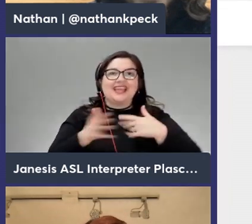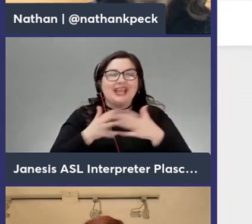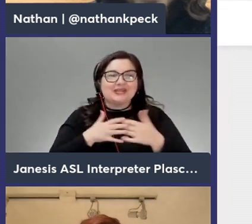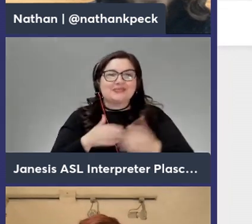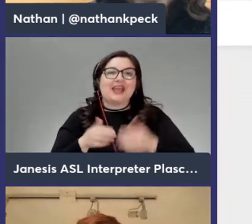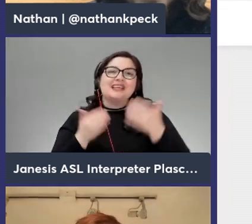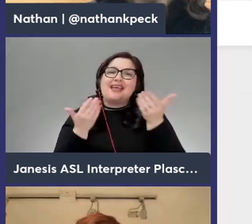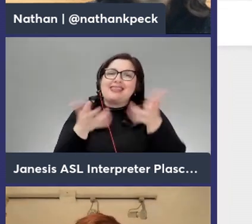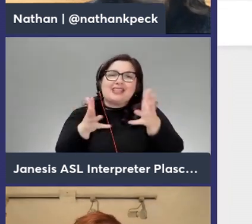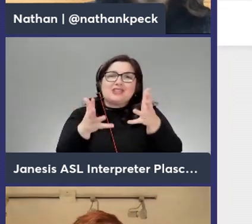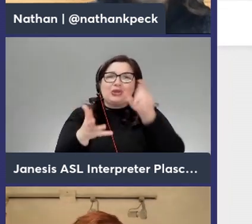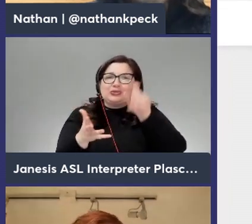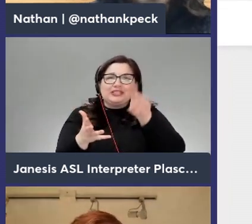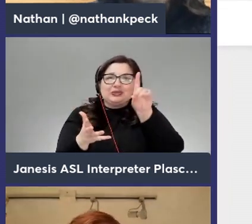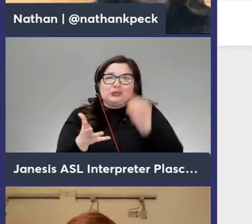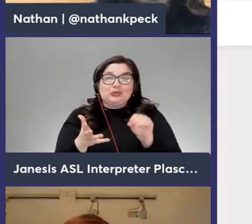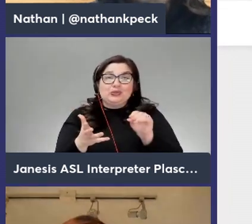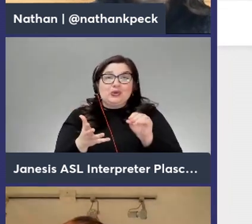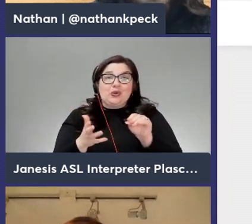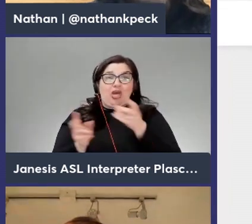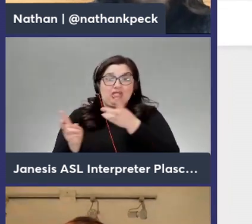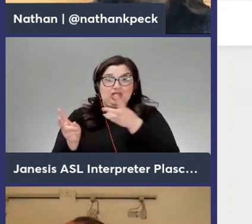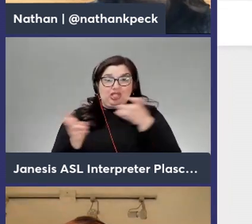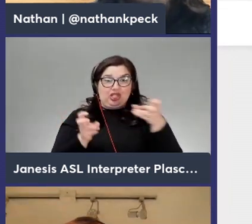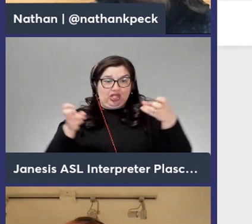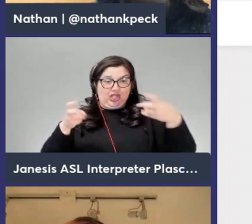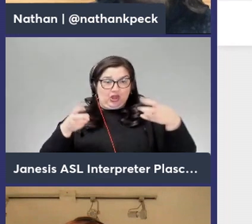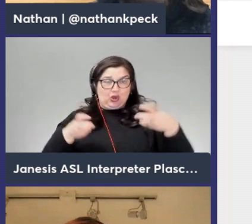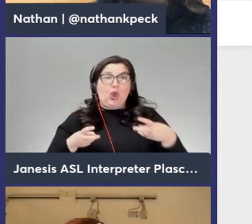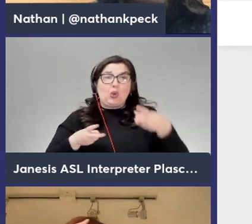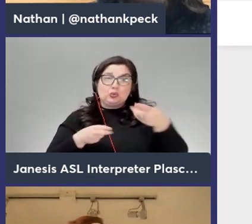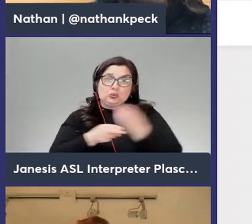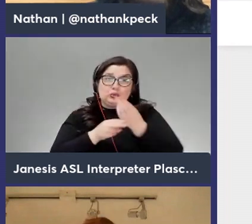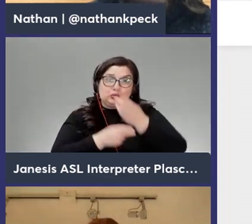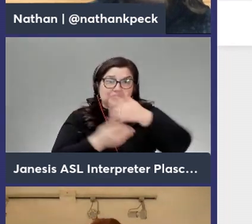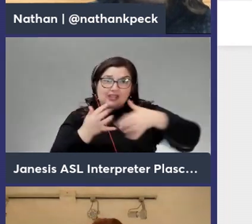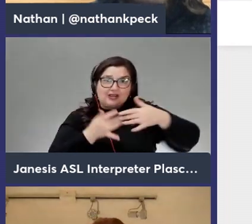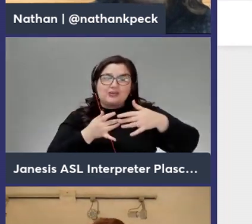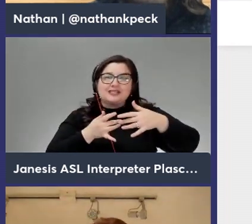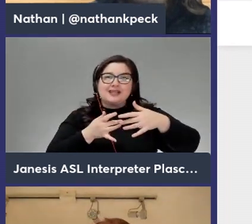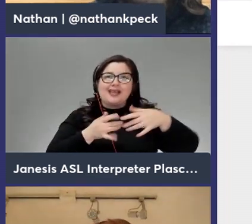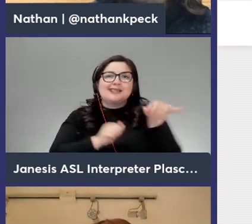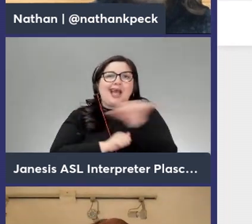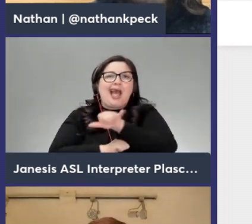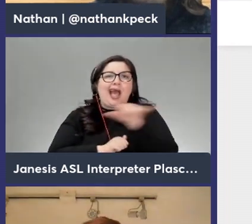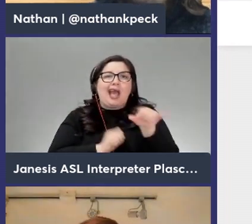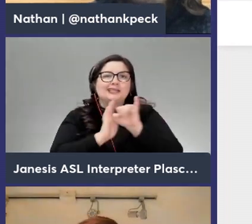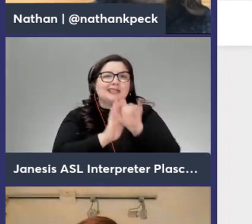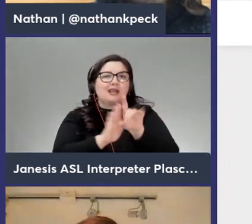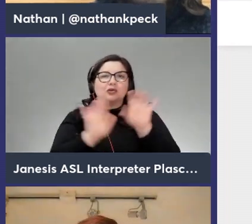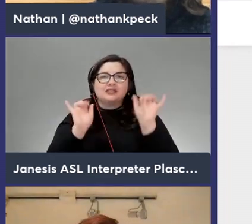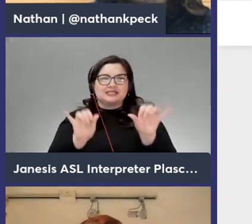and all of the code that you actually use to interact with the circuits is all identical. I'm gonna leave it on Aspen-11 right now,